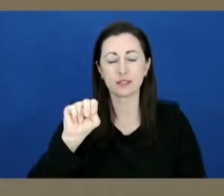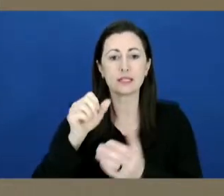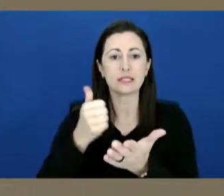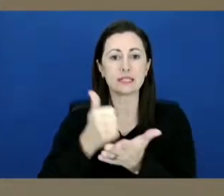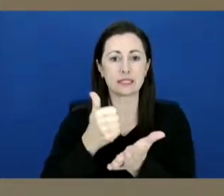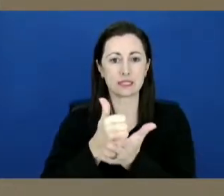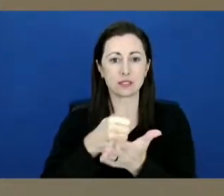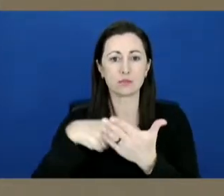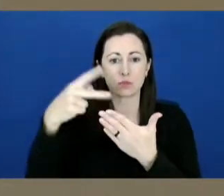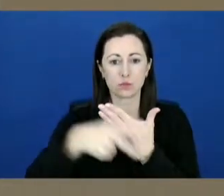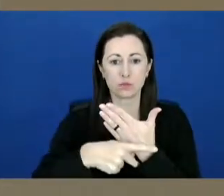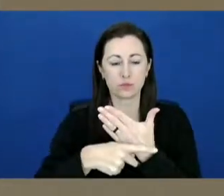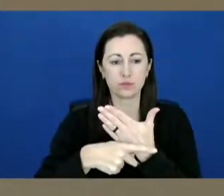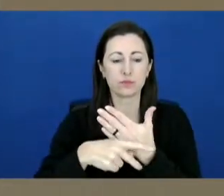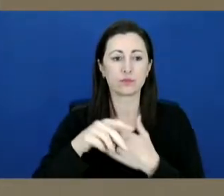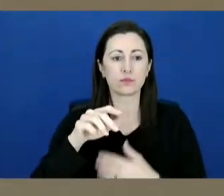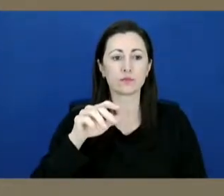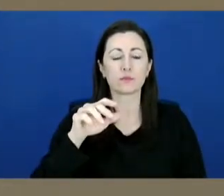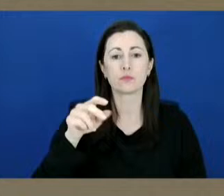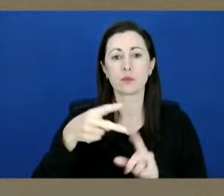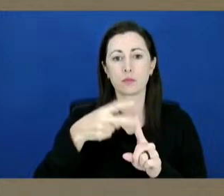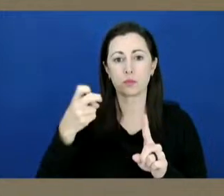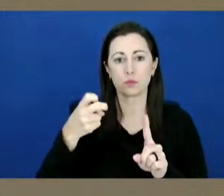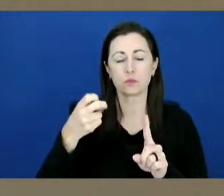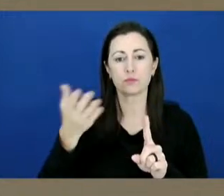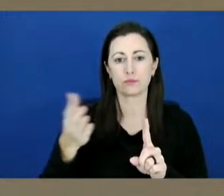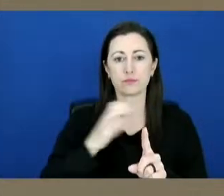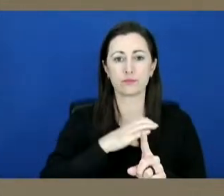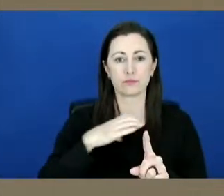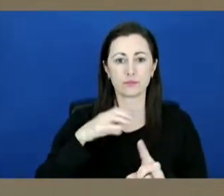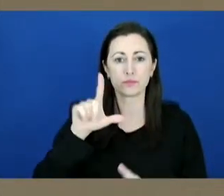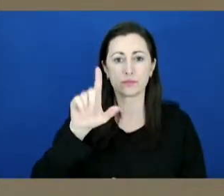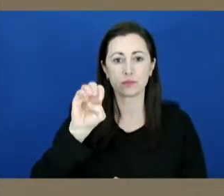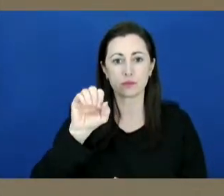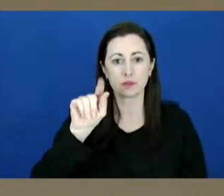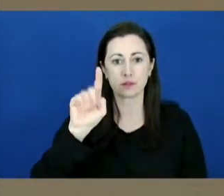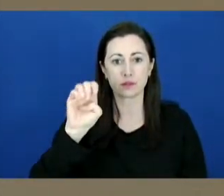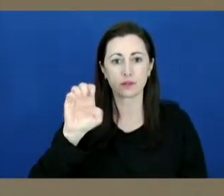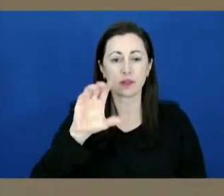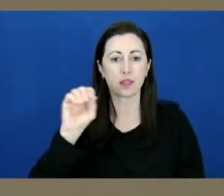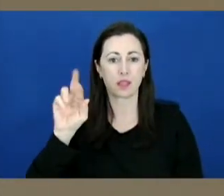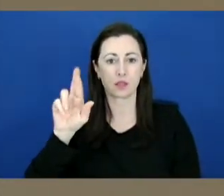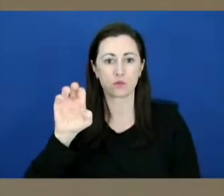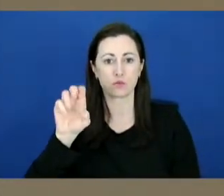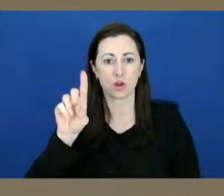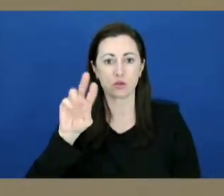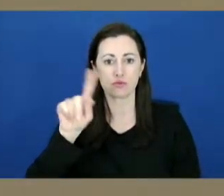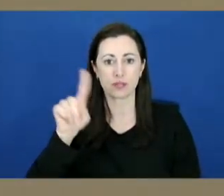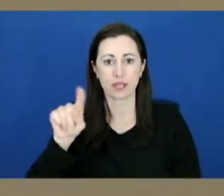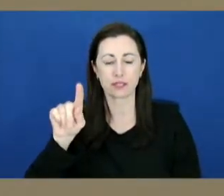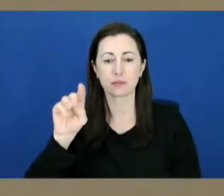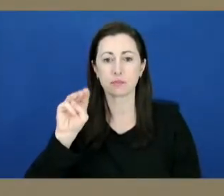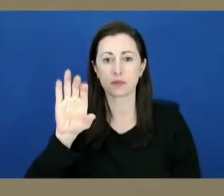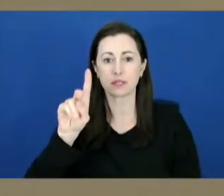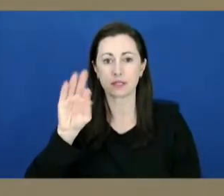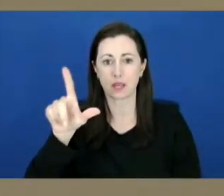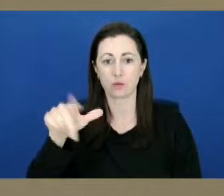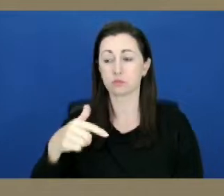STATE CRIMINAL ALIEN ASSISTANCE PROGRAM.